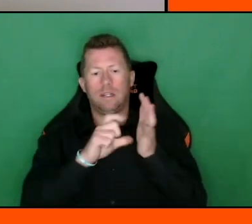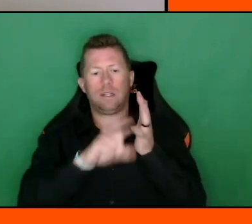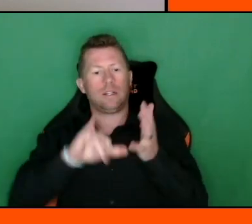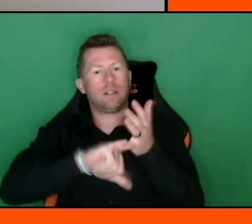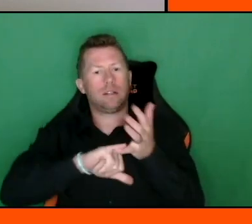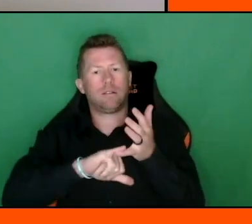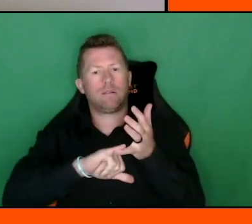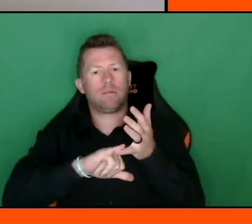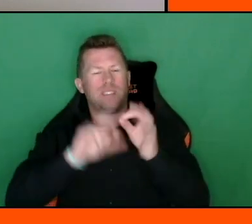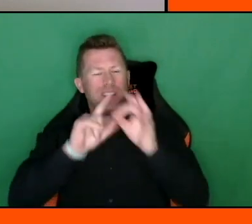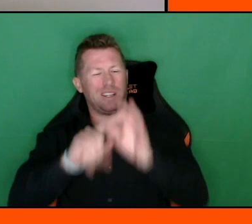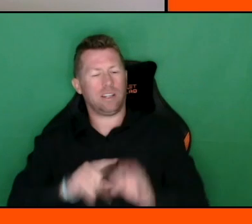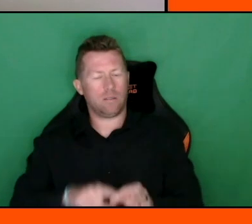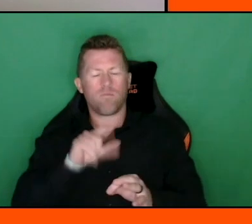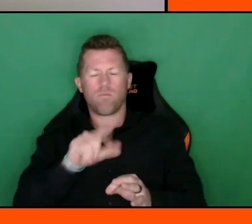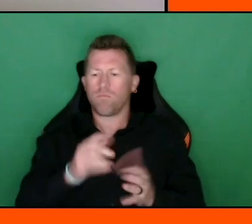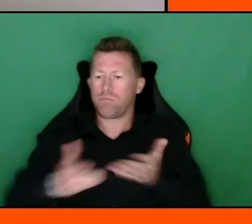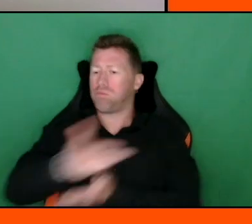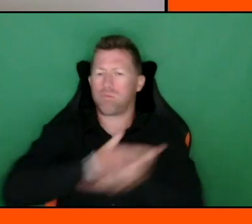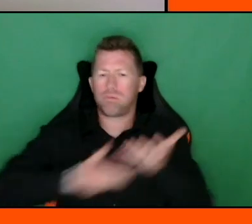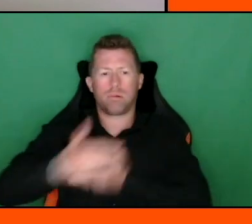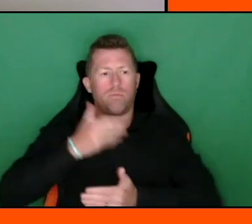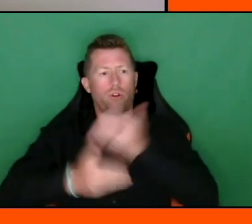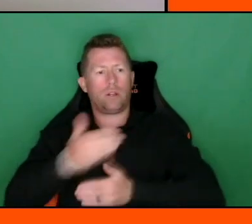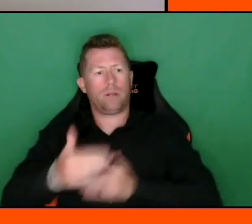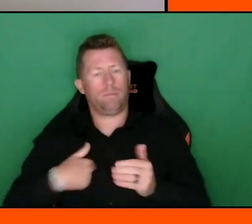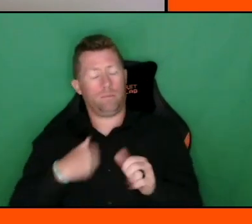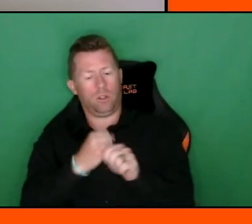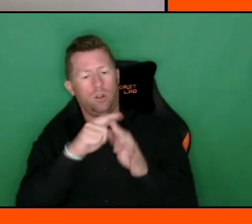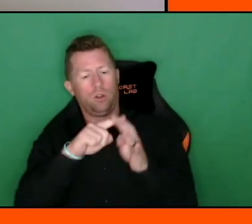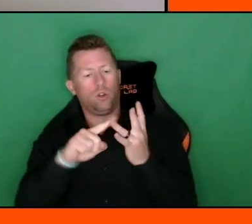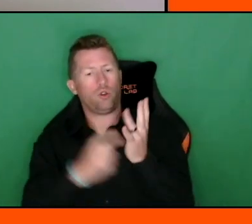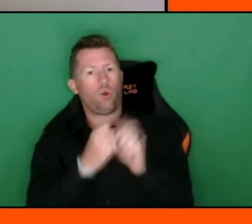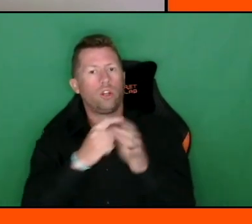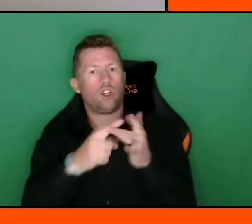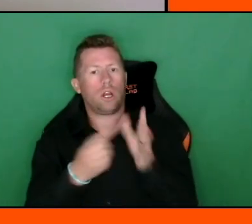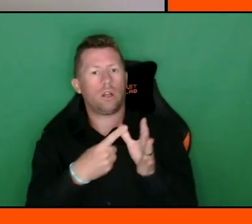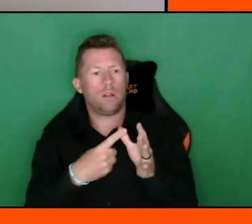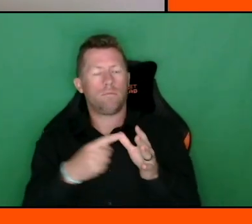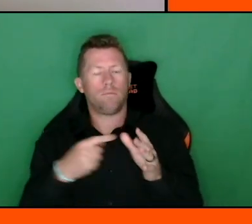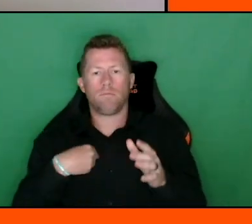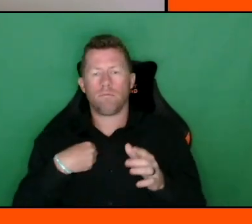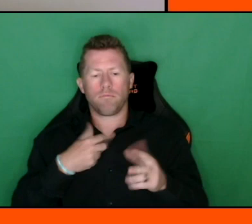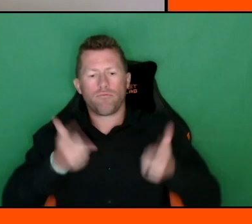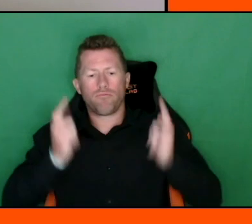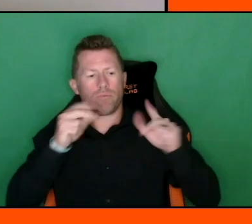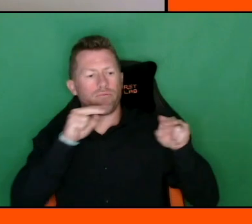My name is Georgia Chapman and I’m Acting Program Manager overseeing the 2026 Census Content Project